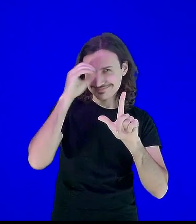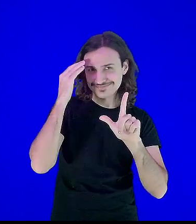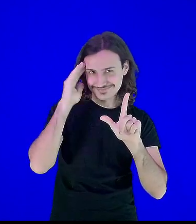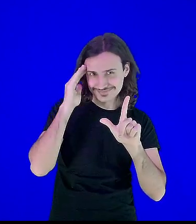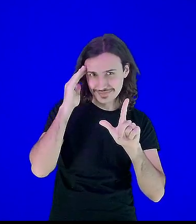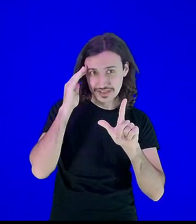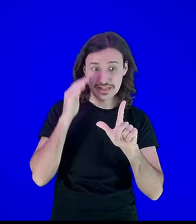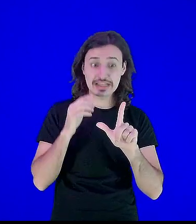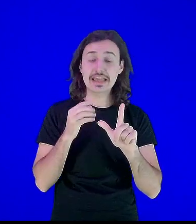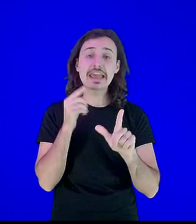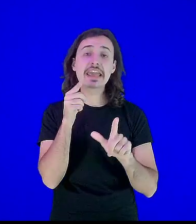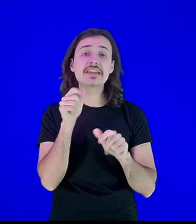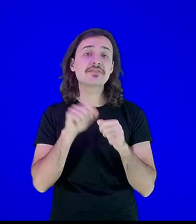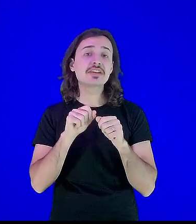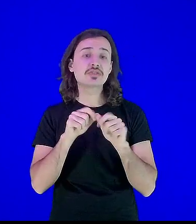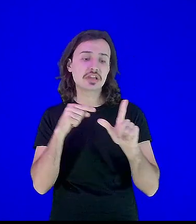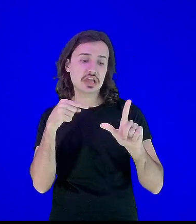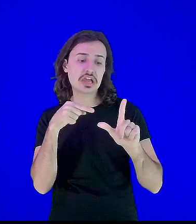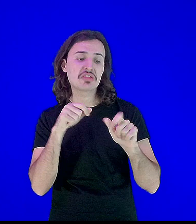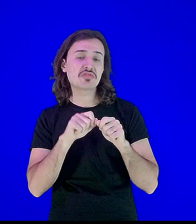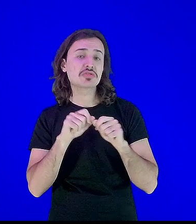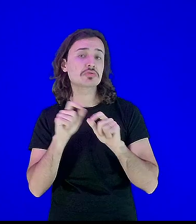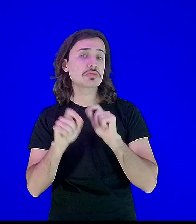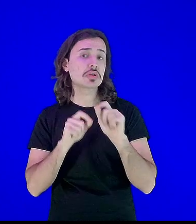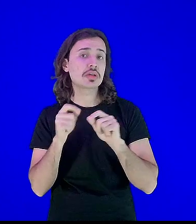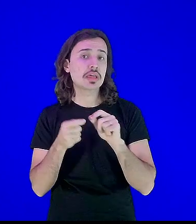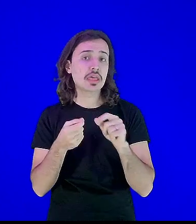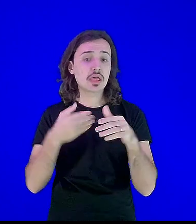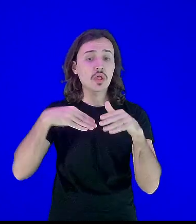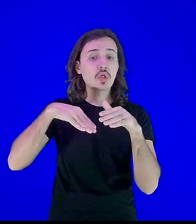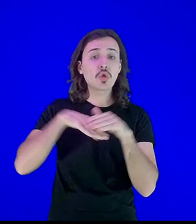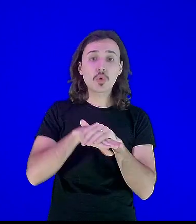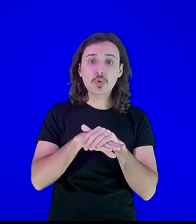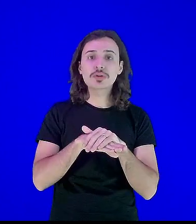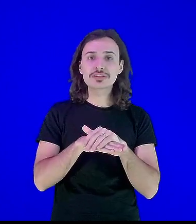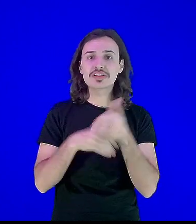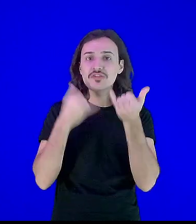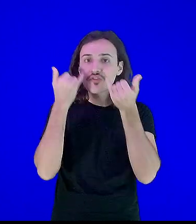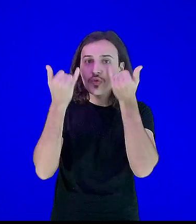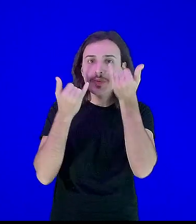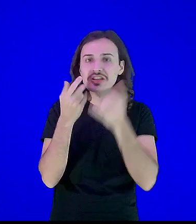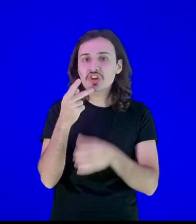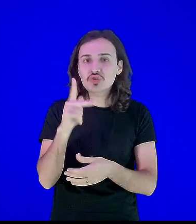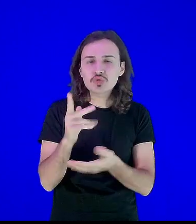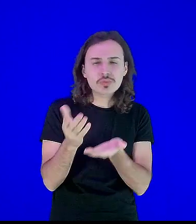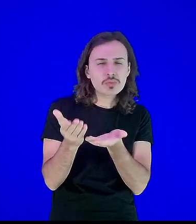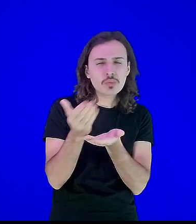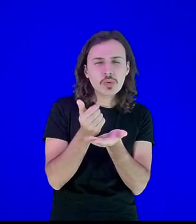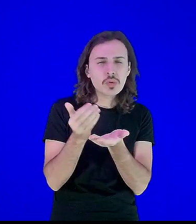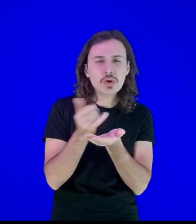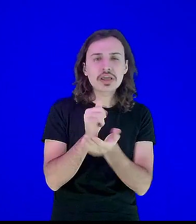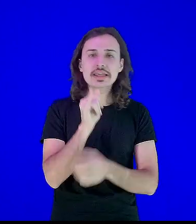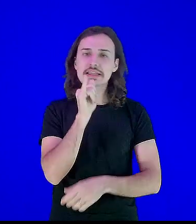so, every sign you guys are seeing up here they were pulled from Sign Puddle